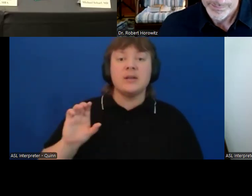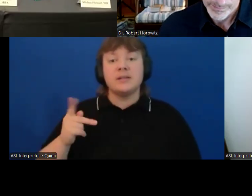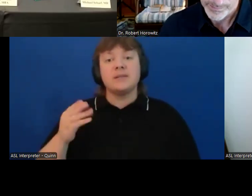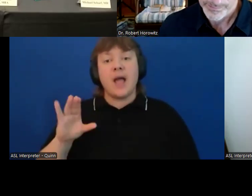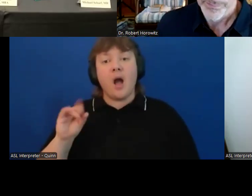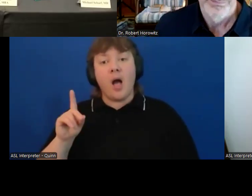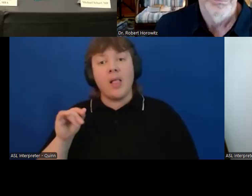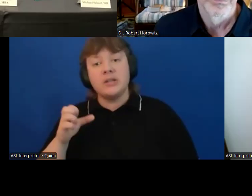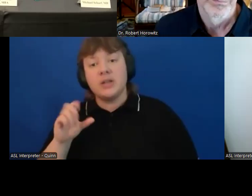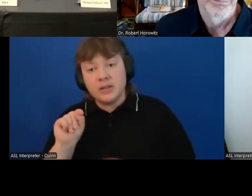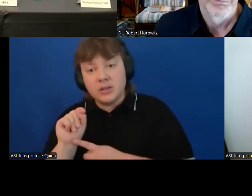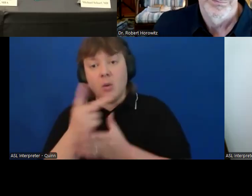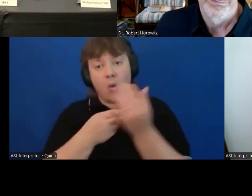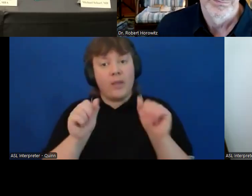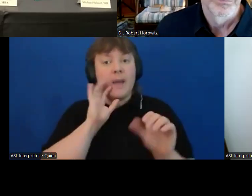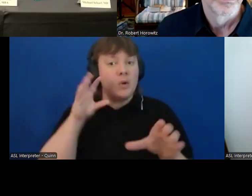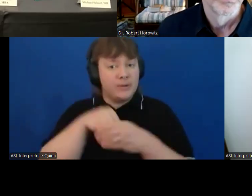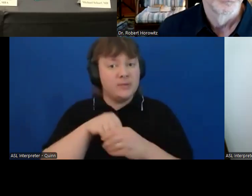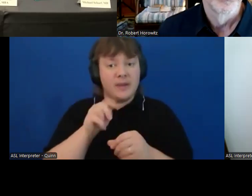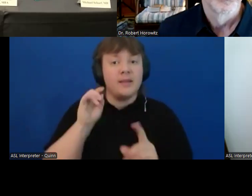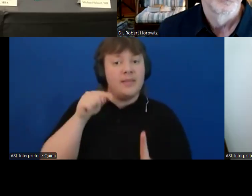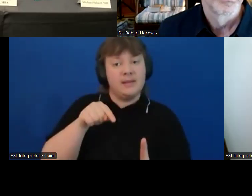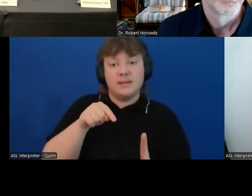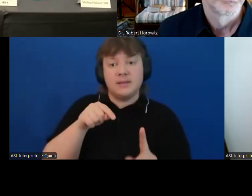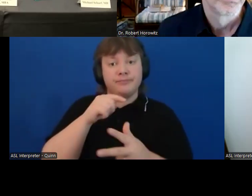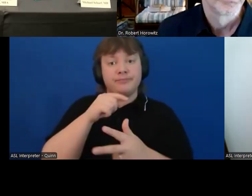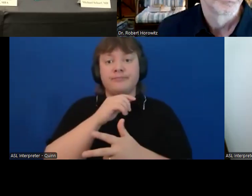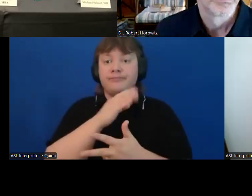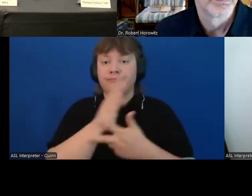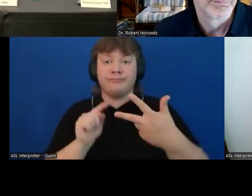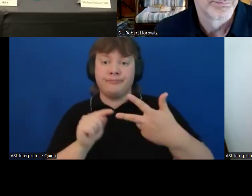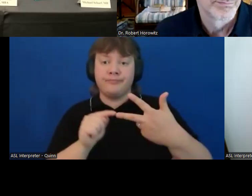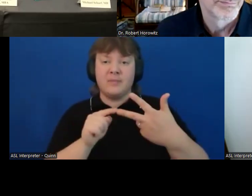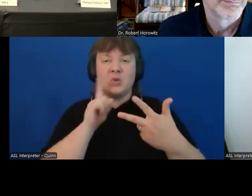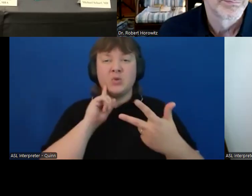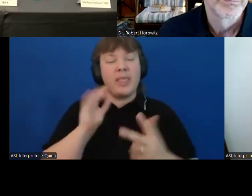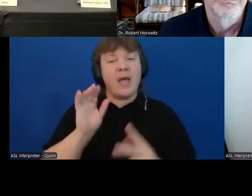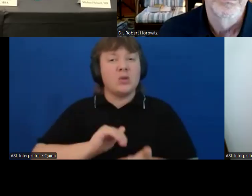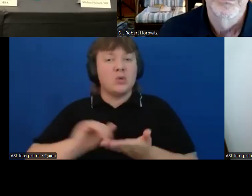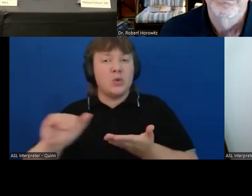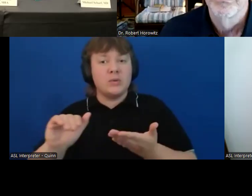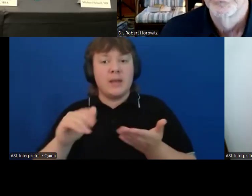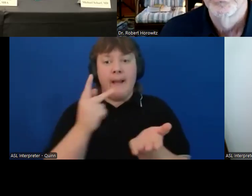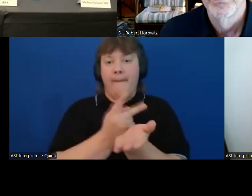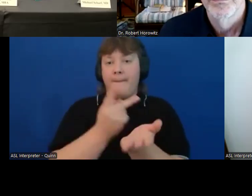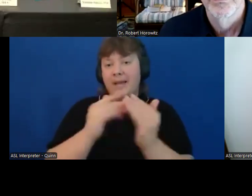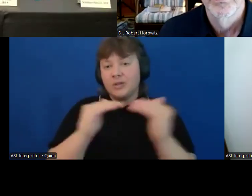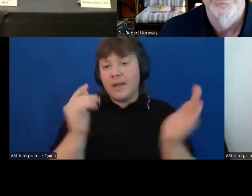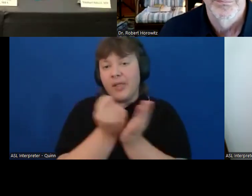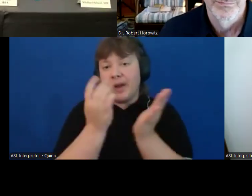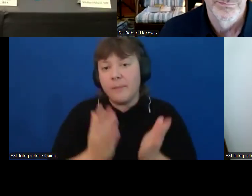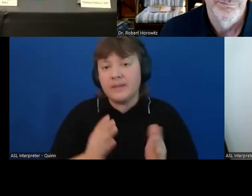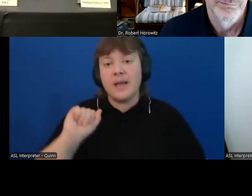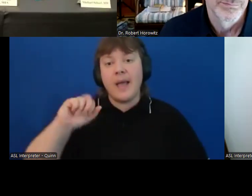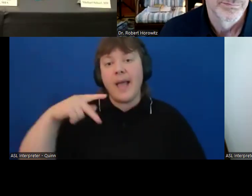can participate uh in this uh uh step. So that kind of excludes uh master level therapists or a